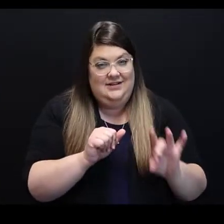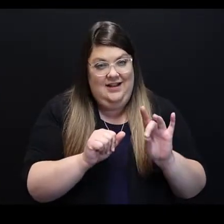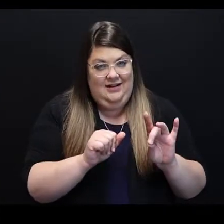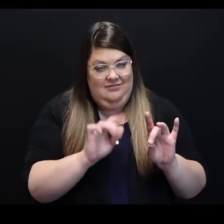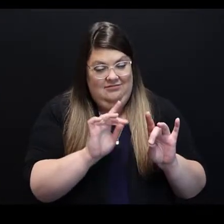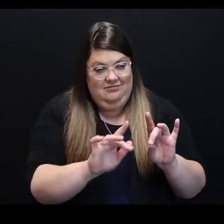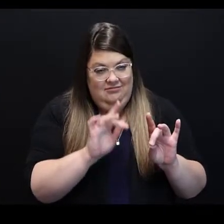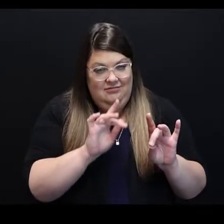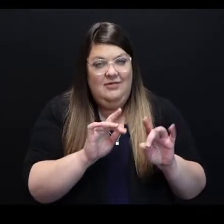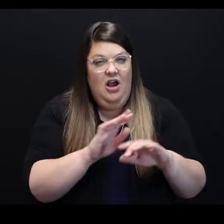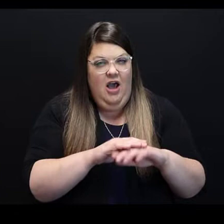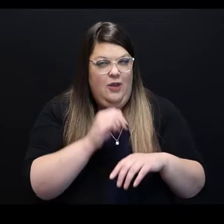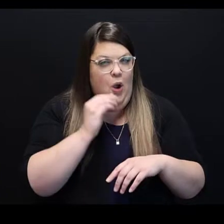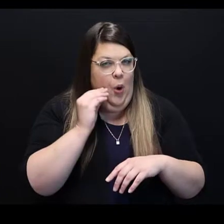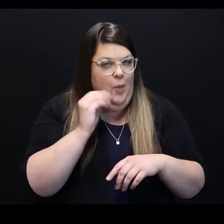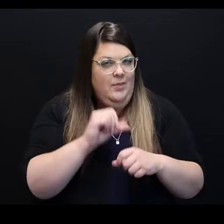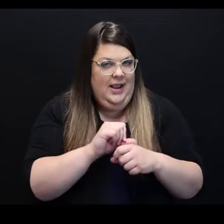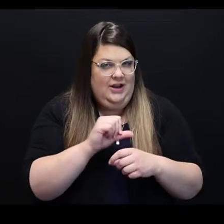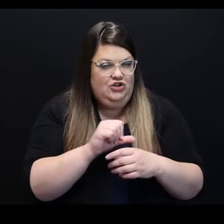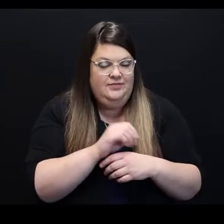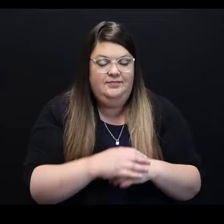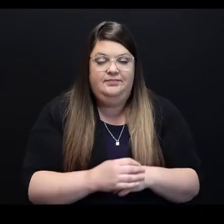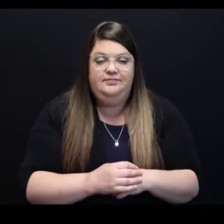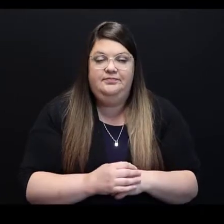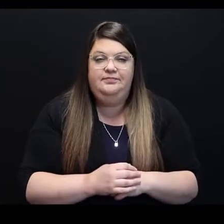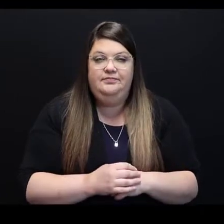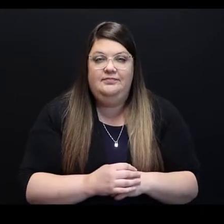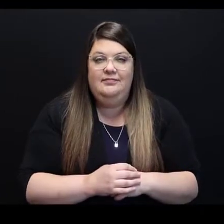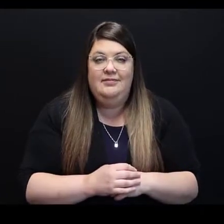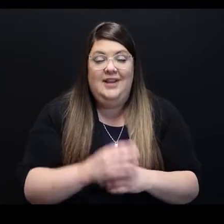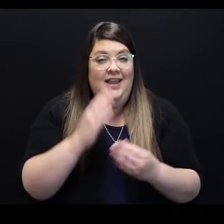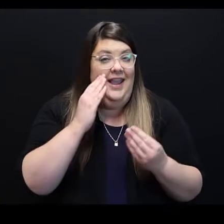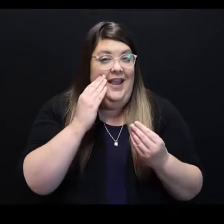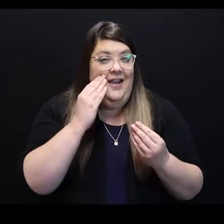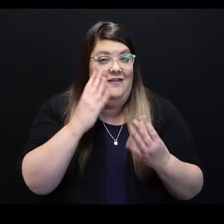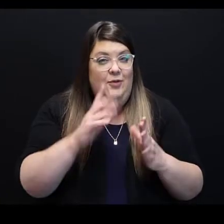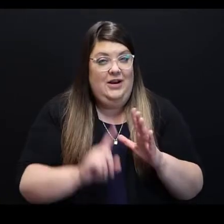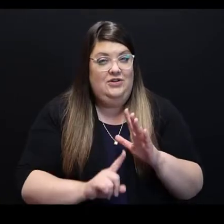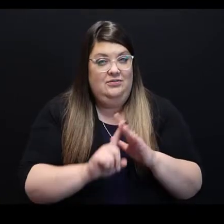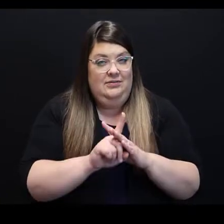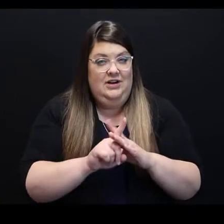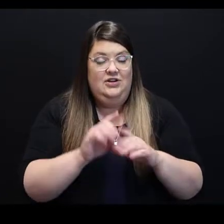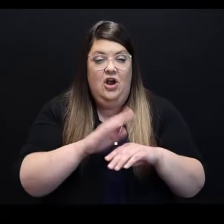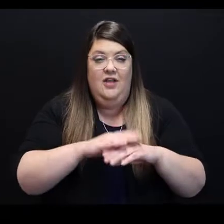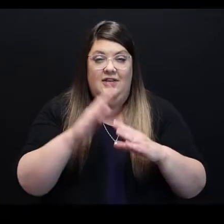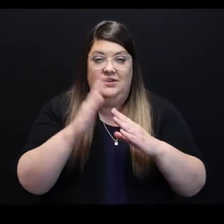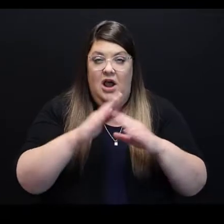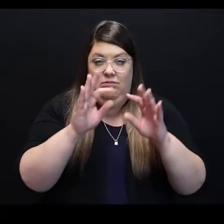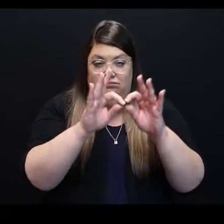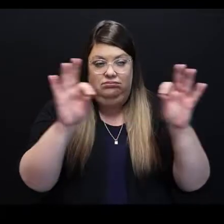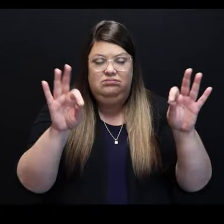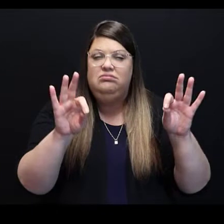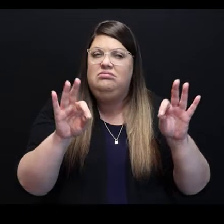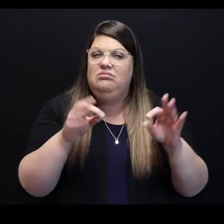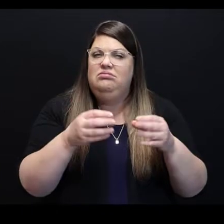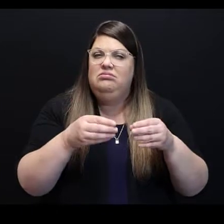tile on the home page. Information appears at the top of the page that provides an overview of how